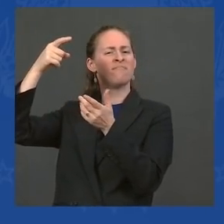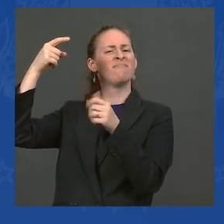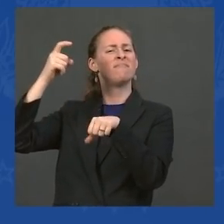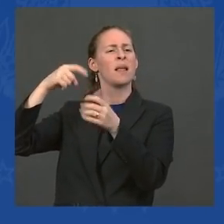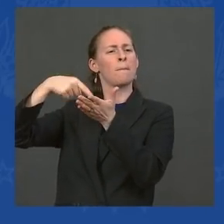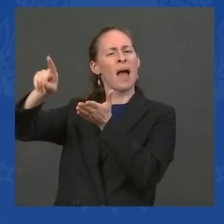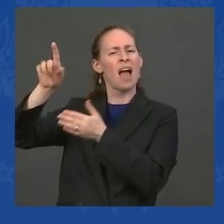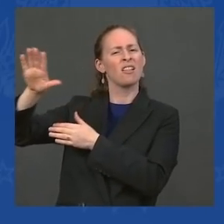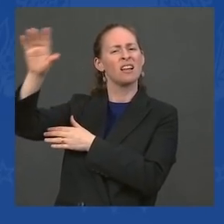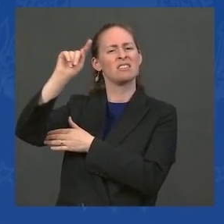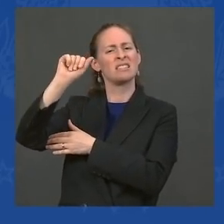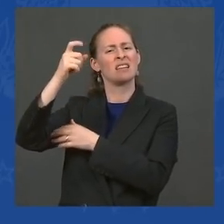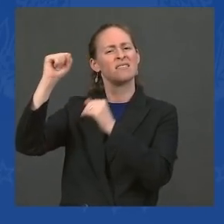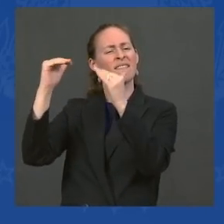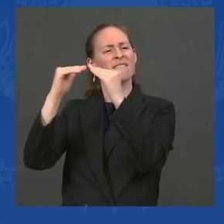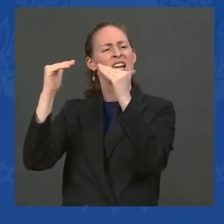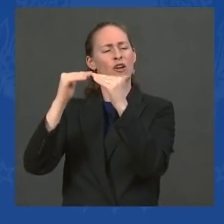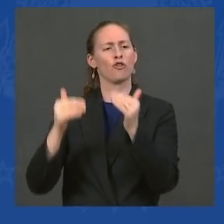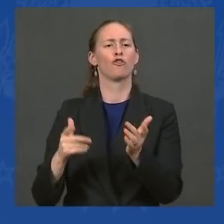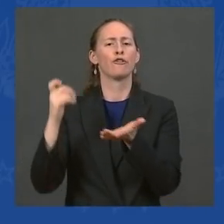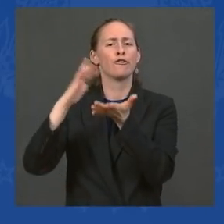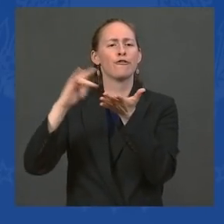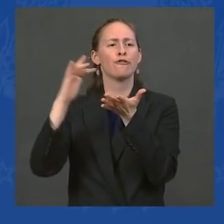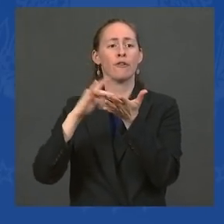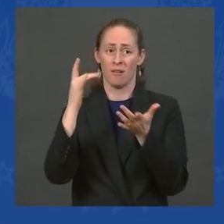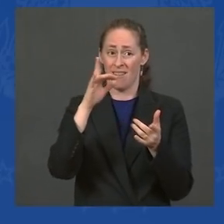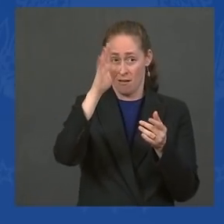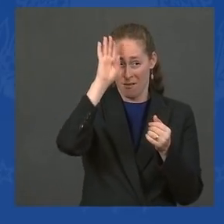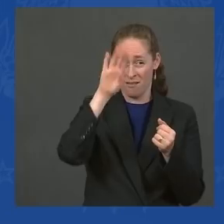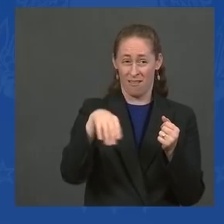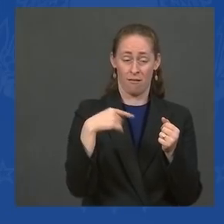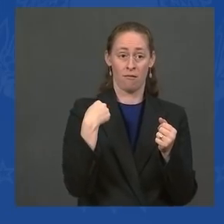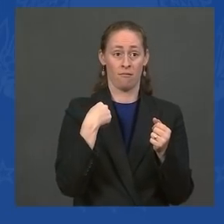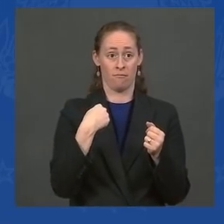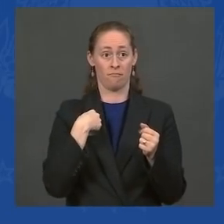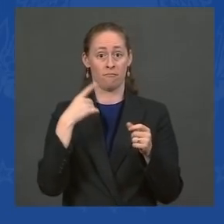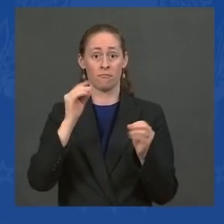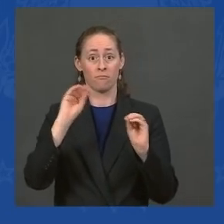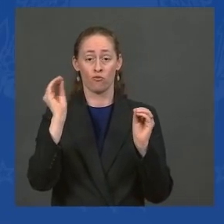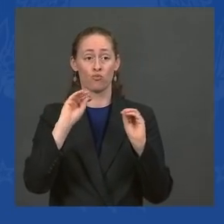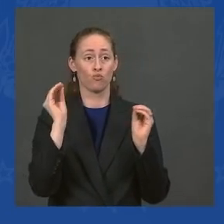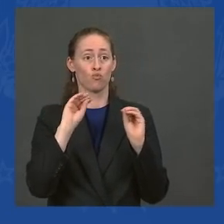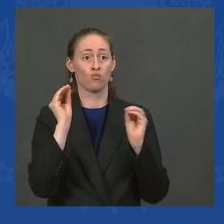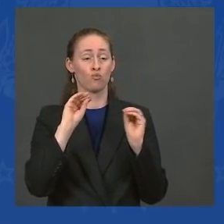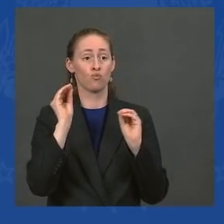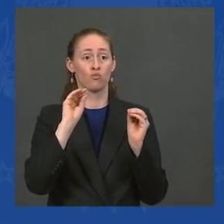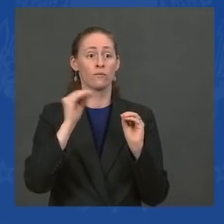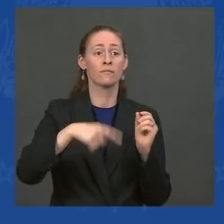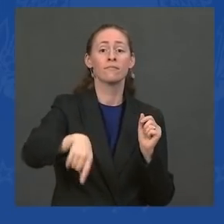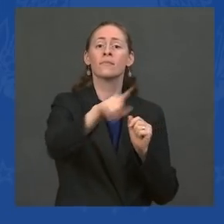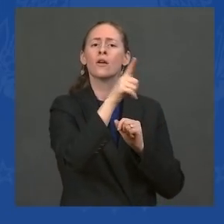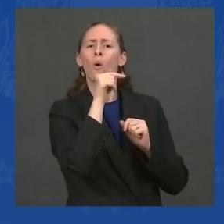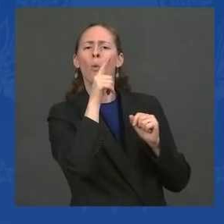Let me be clear: Nobody -- and since I got elected, and when I was campaigning -- nobody who makes under $400,000 a year, which is a lot of money,